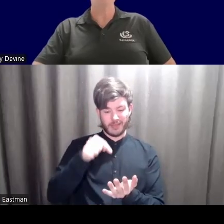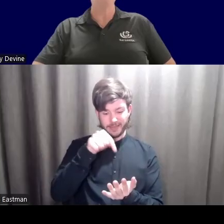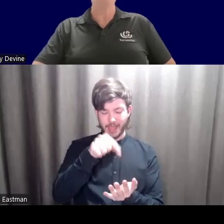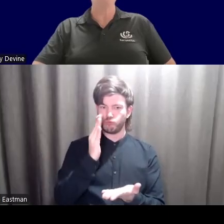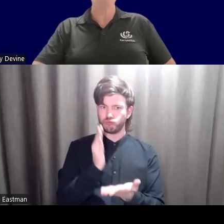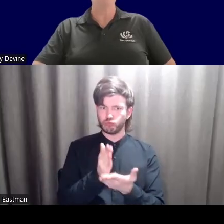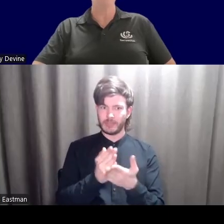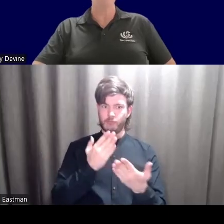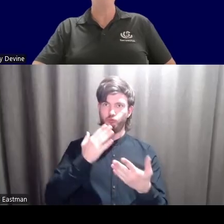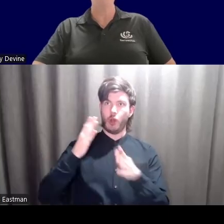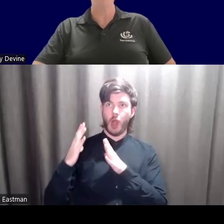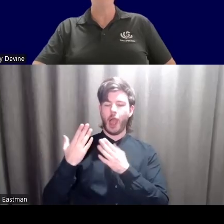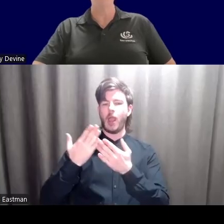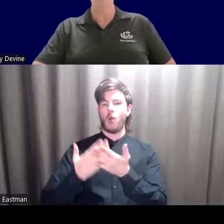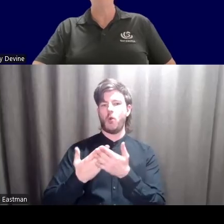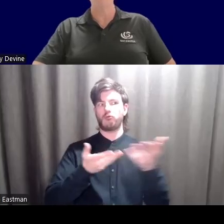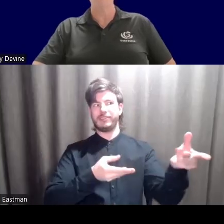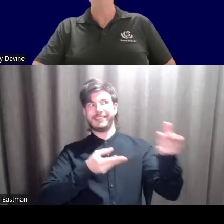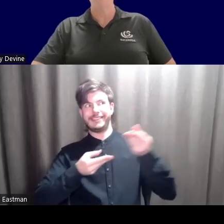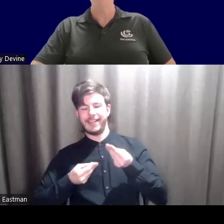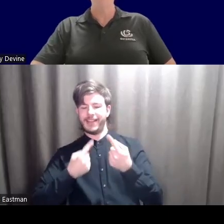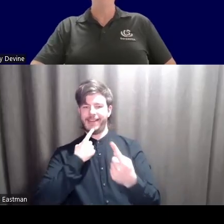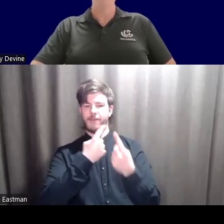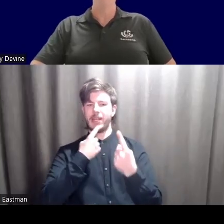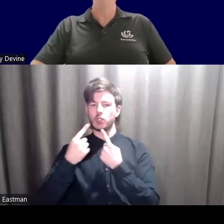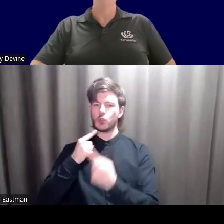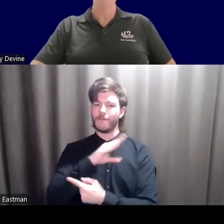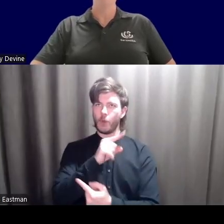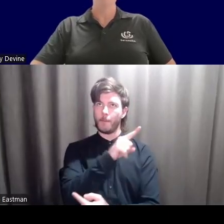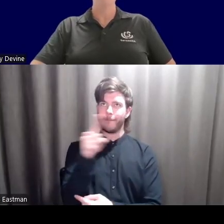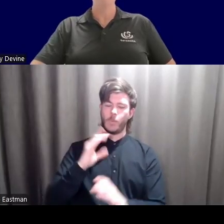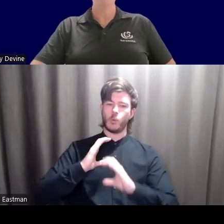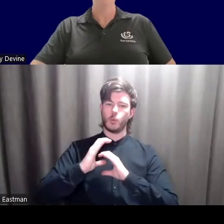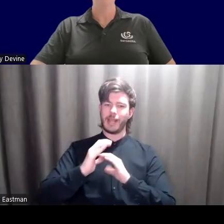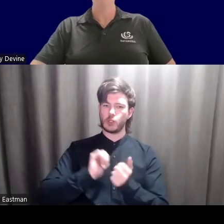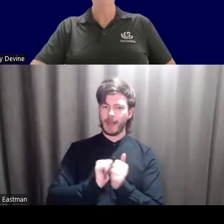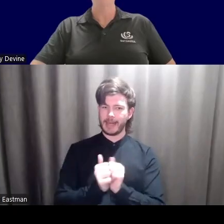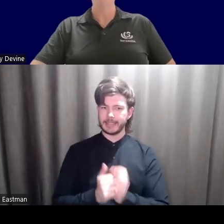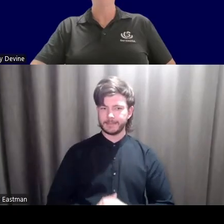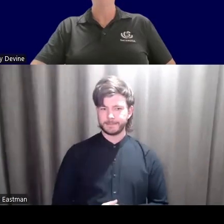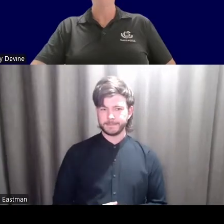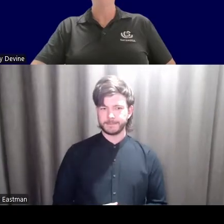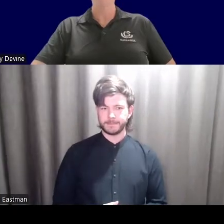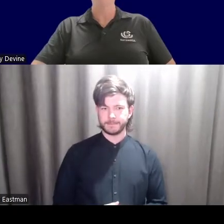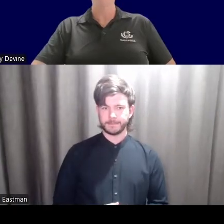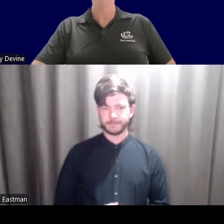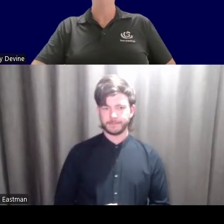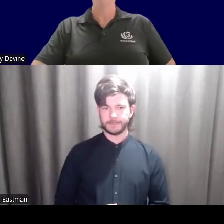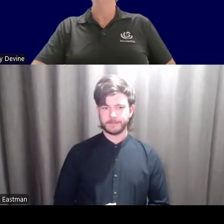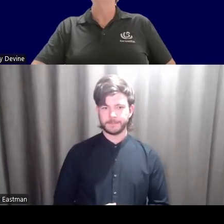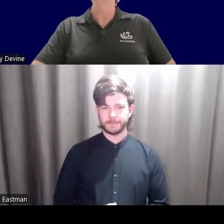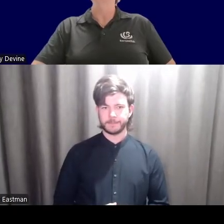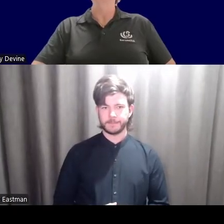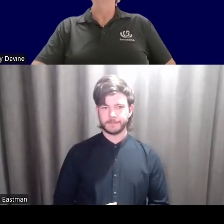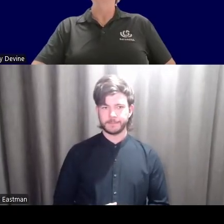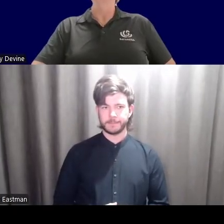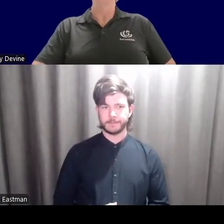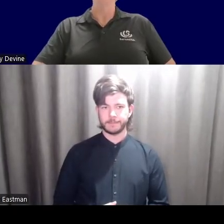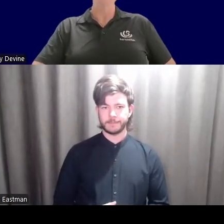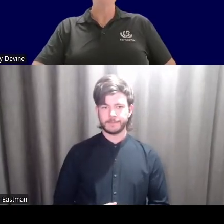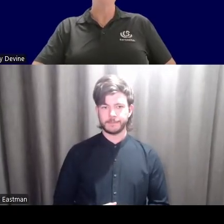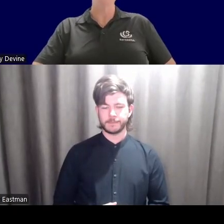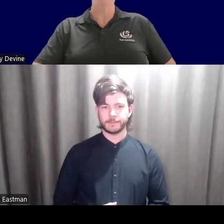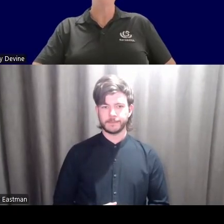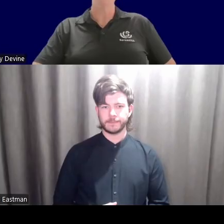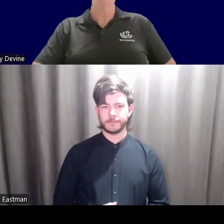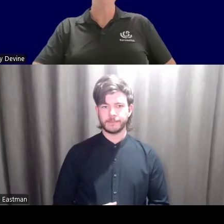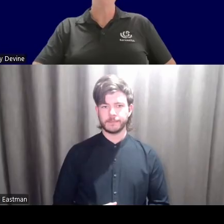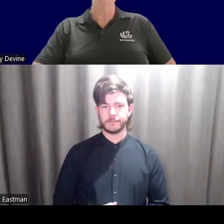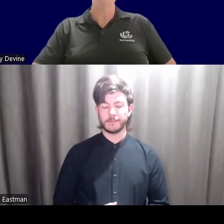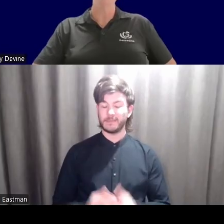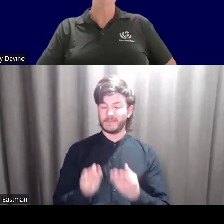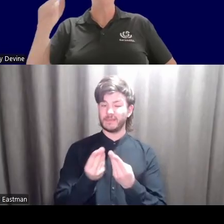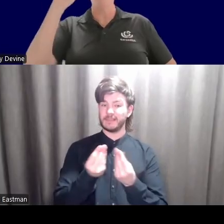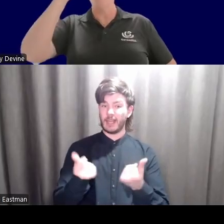provided by the communication partners. Some strategies we might consider for good